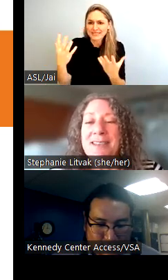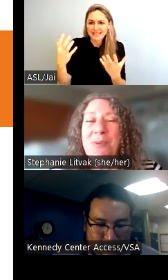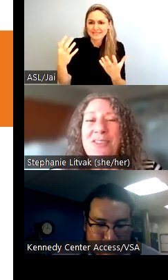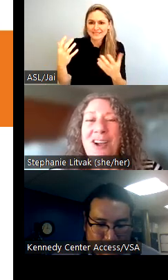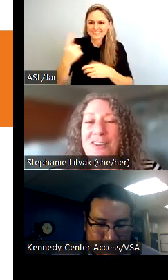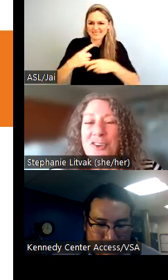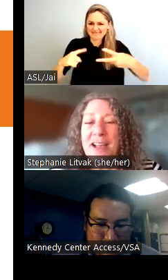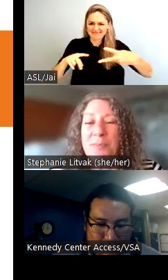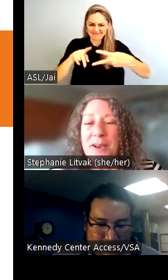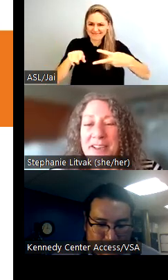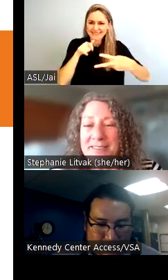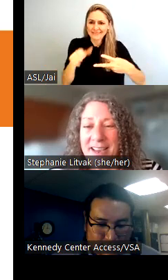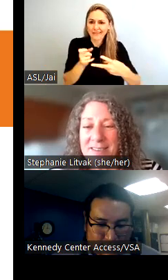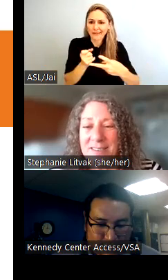with the contract period dates.